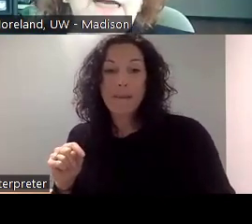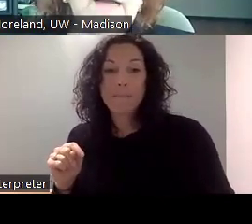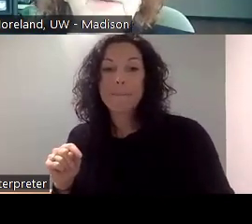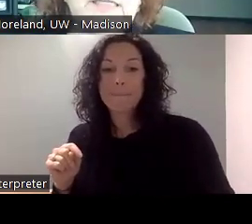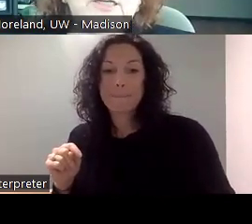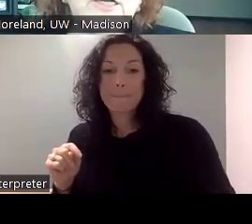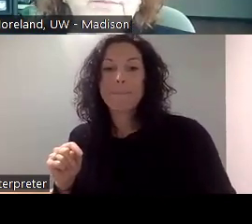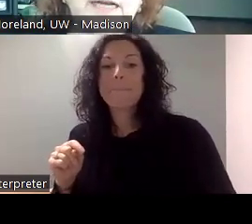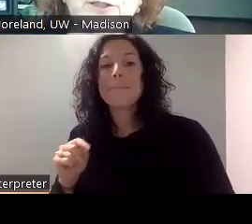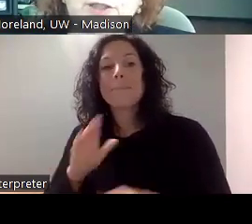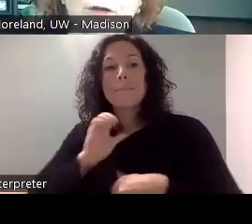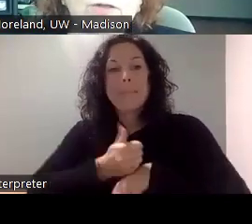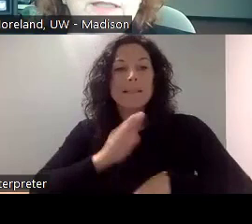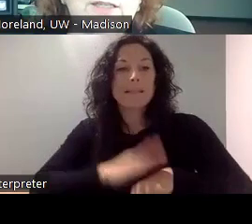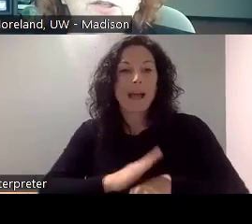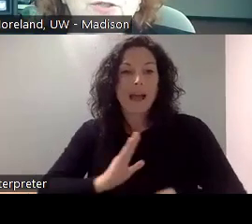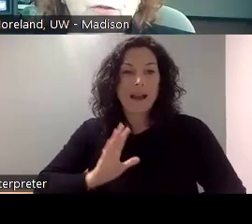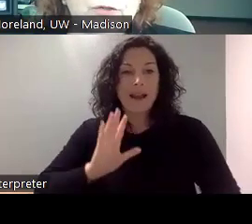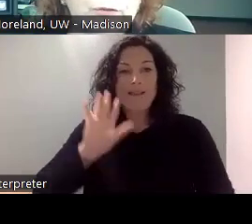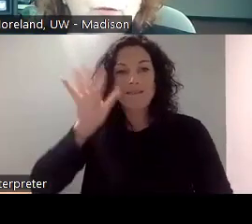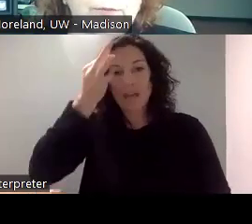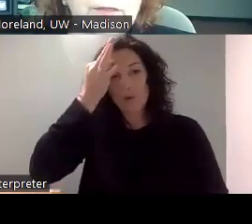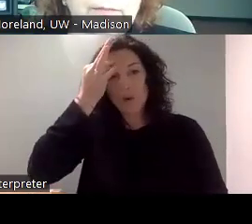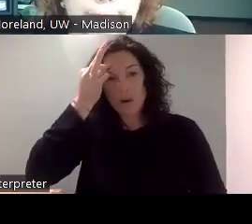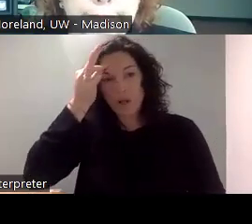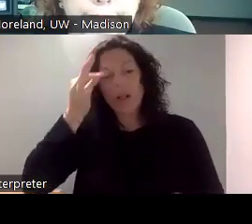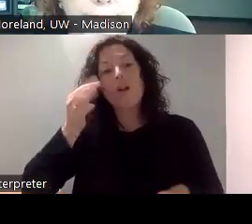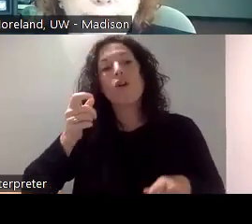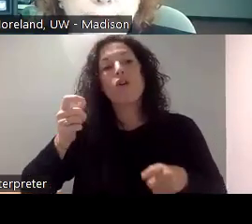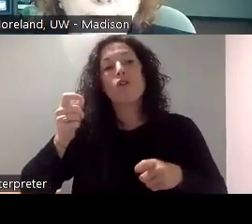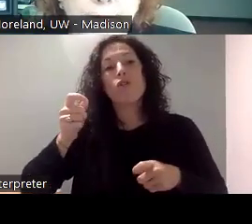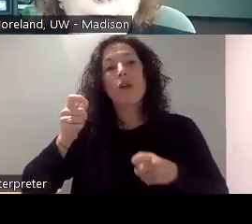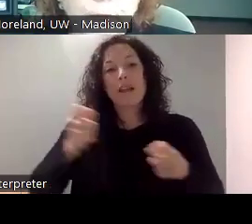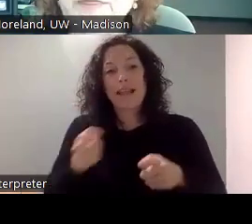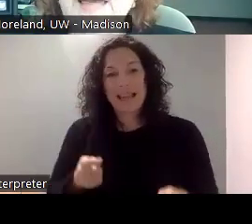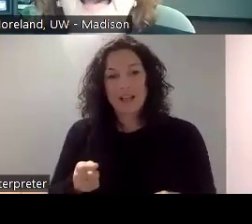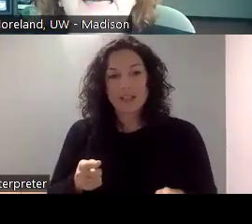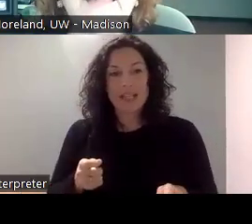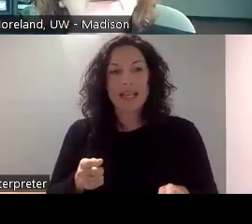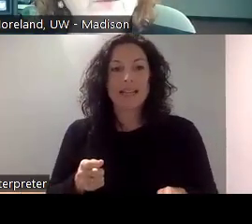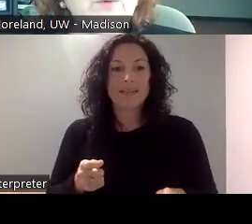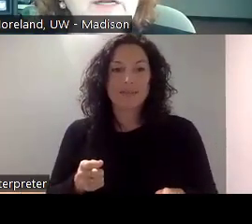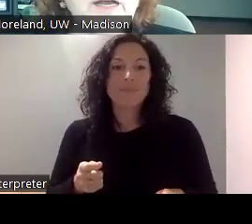not based on my local institutional norms. With that, I think we want to go,